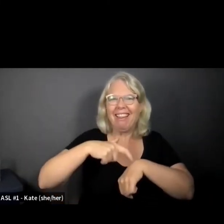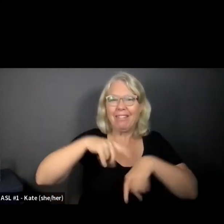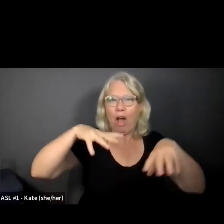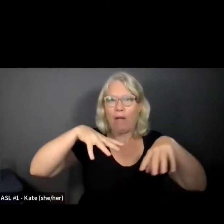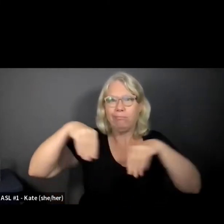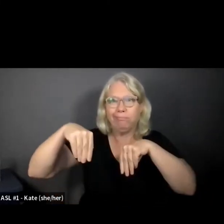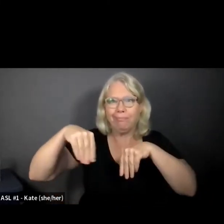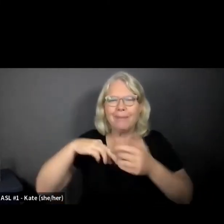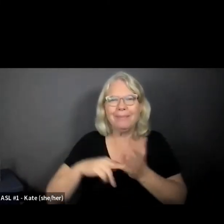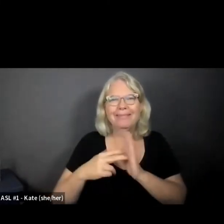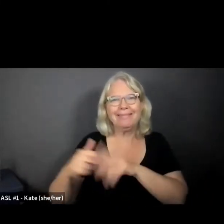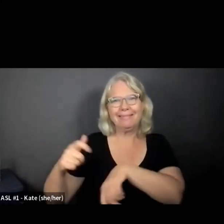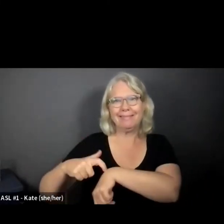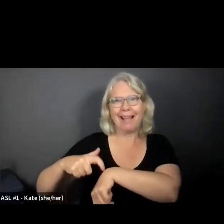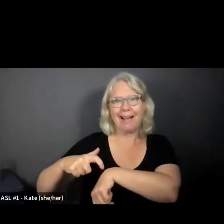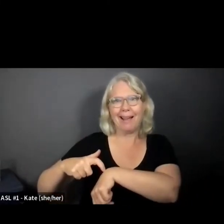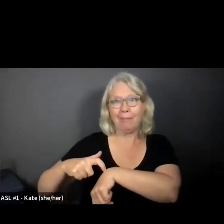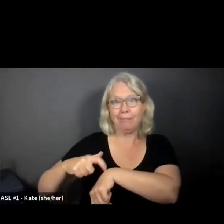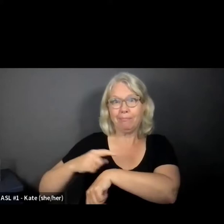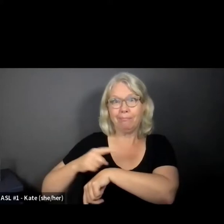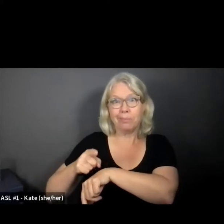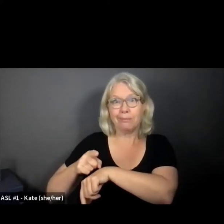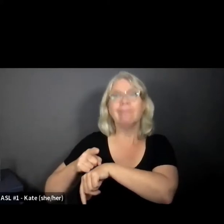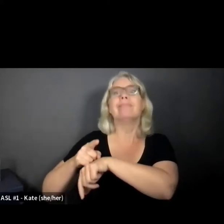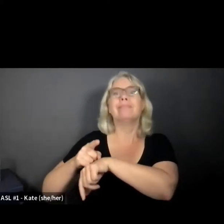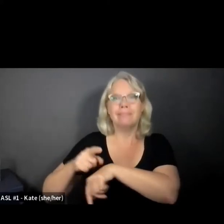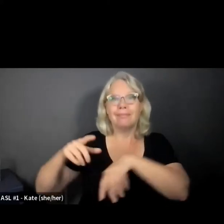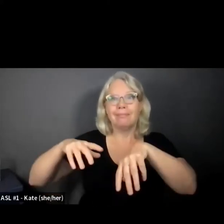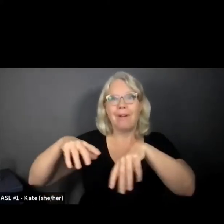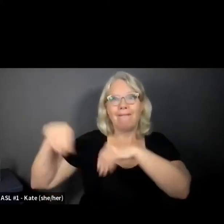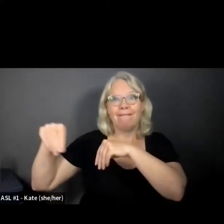THERE WE GO.